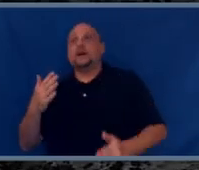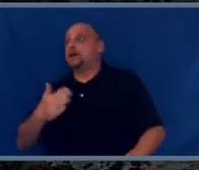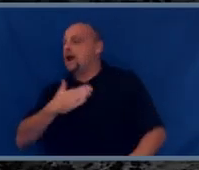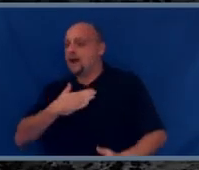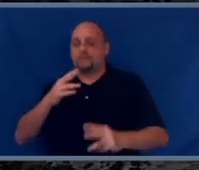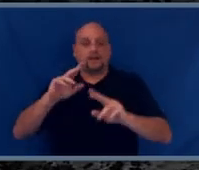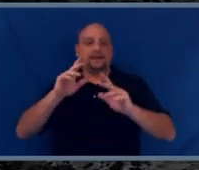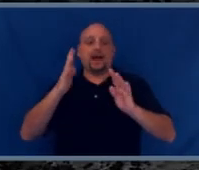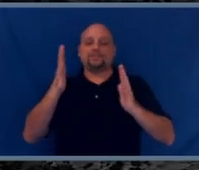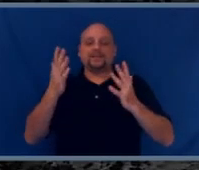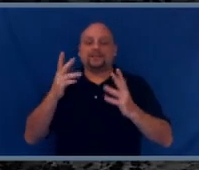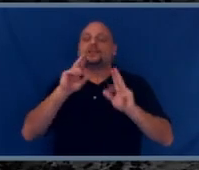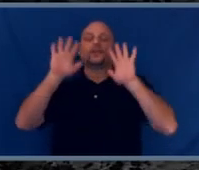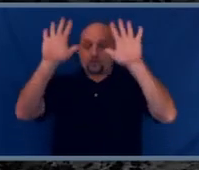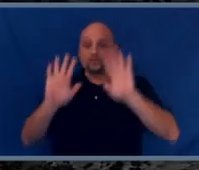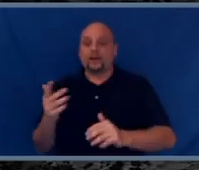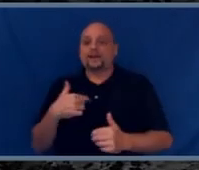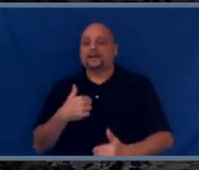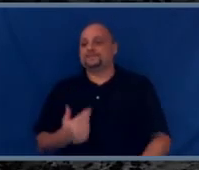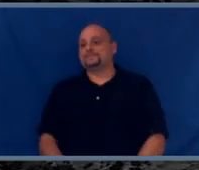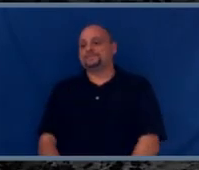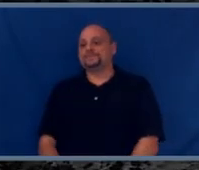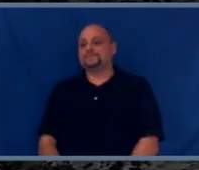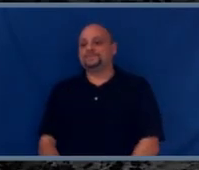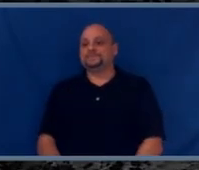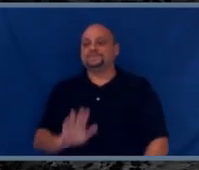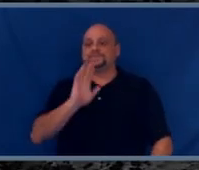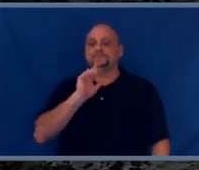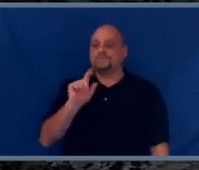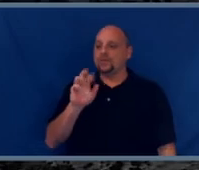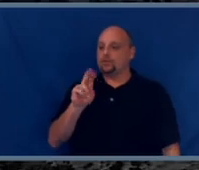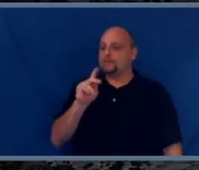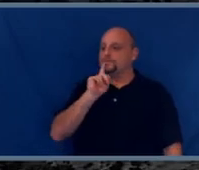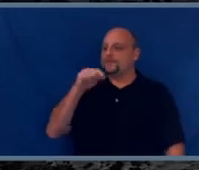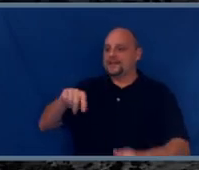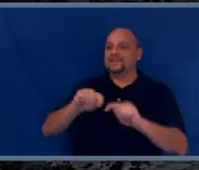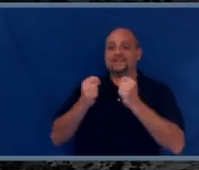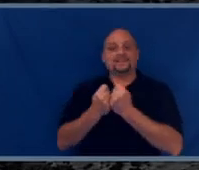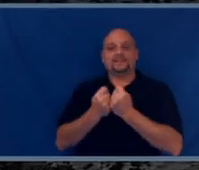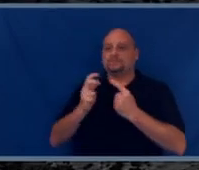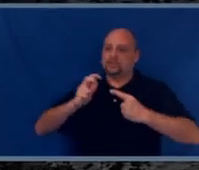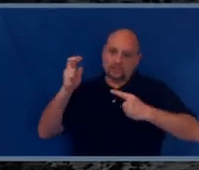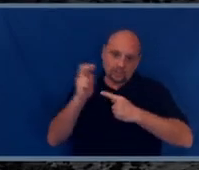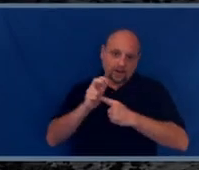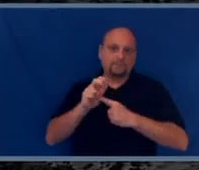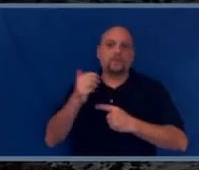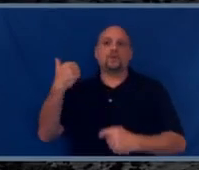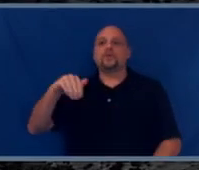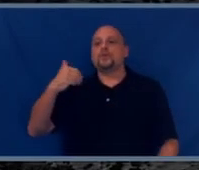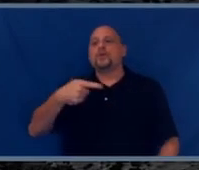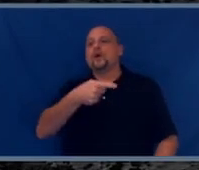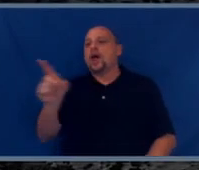WELL, THIS TEAM IS SECOND TO NONE. YOU GUYS WERE ADAPTABLE BEHIND